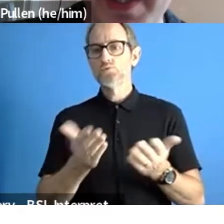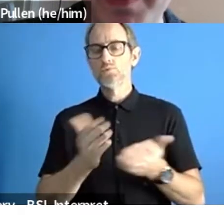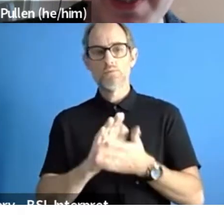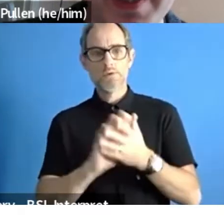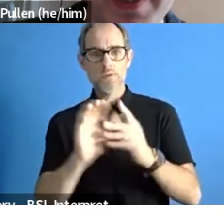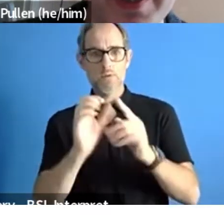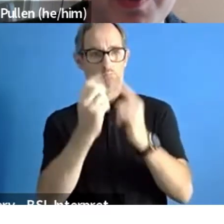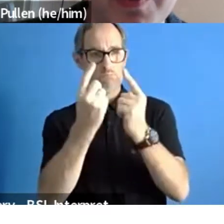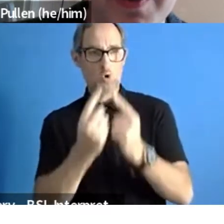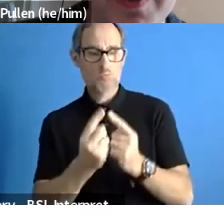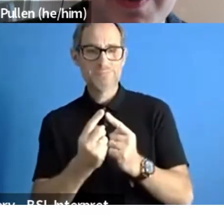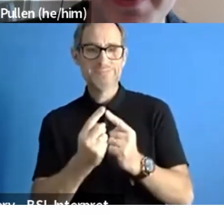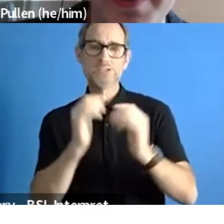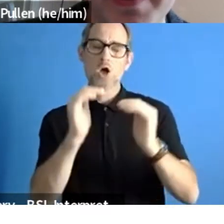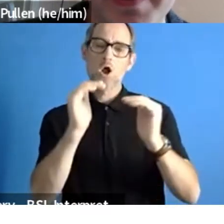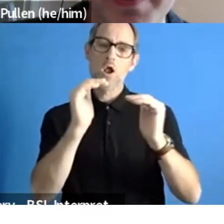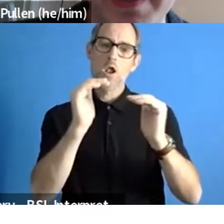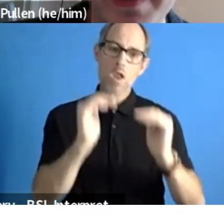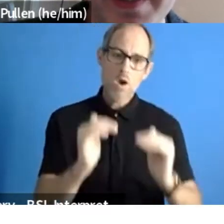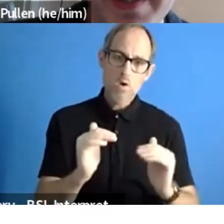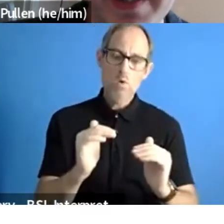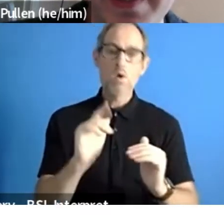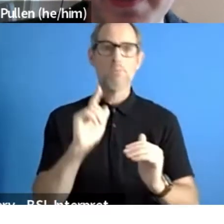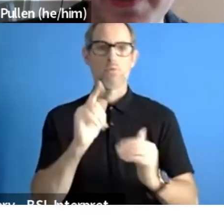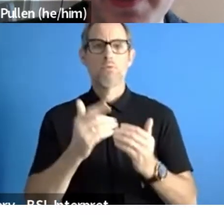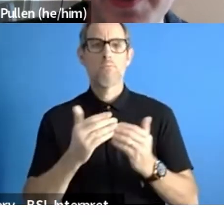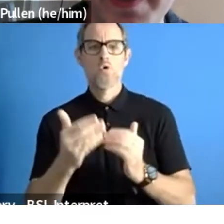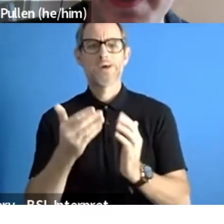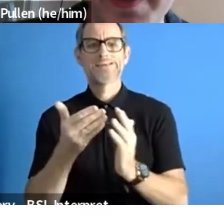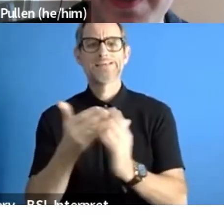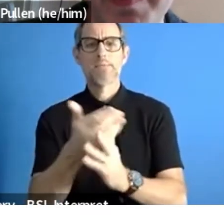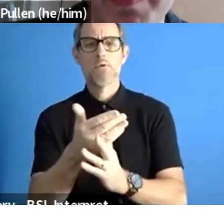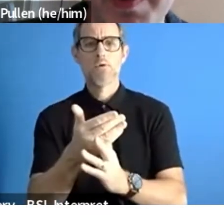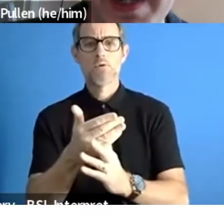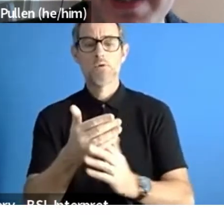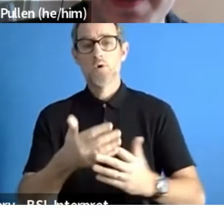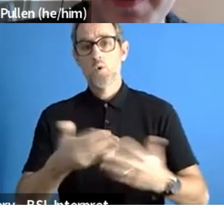more accessibility or on the other side of things, is the organisation